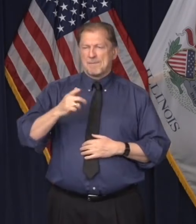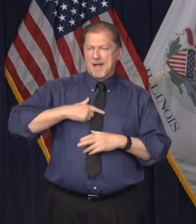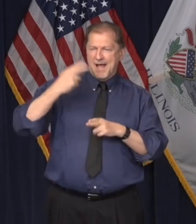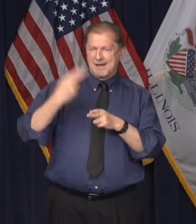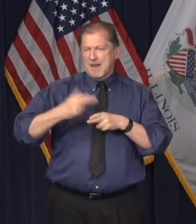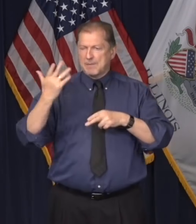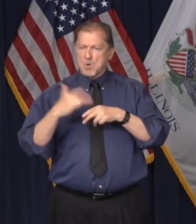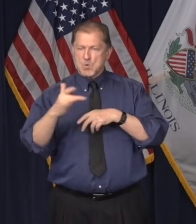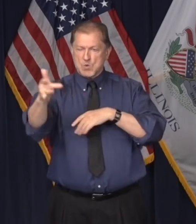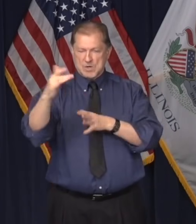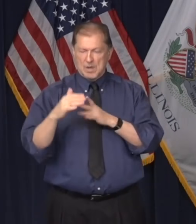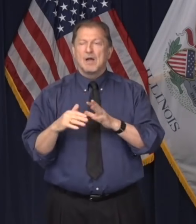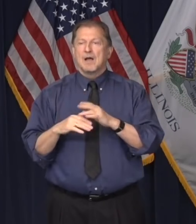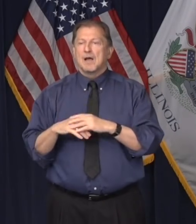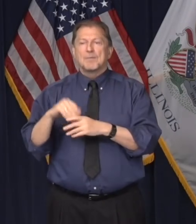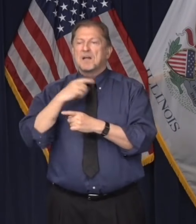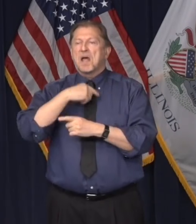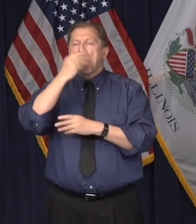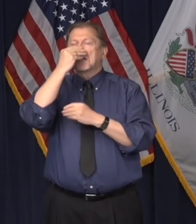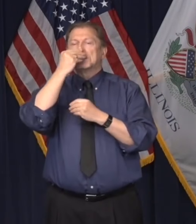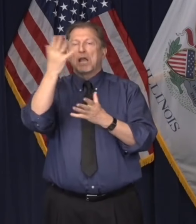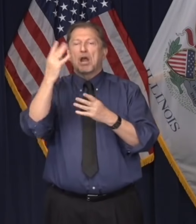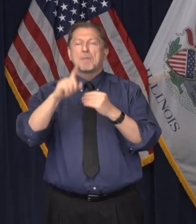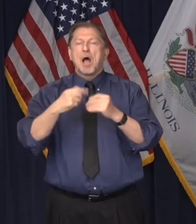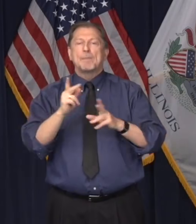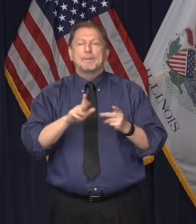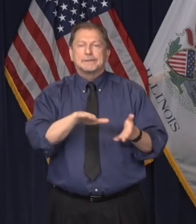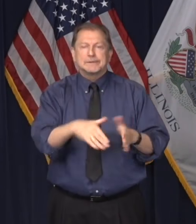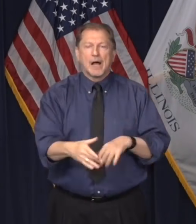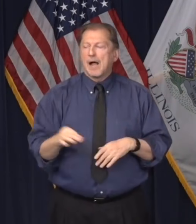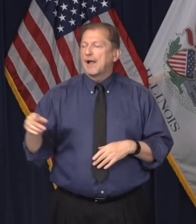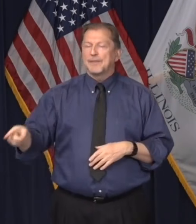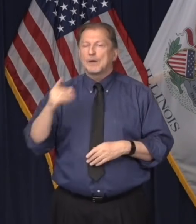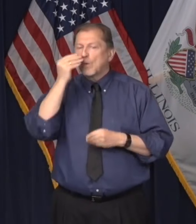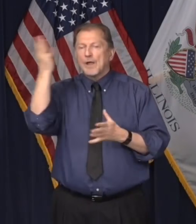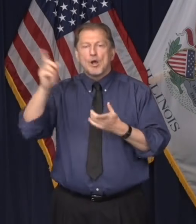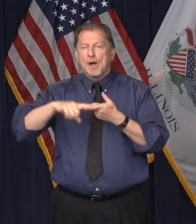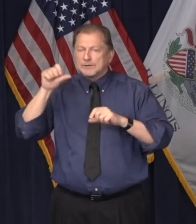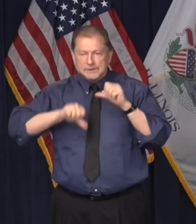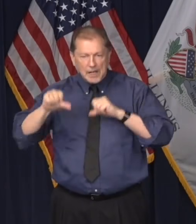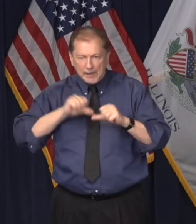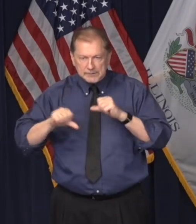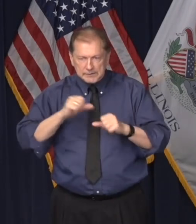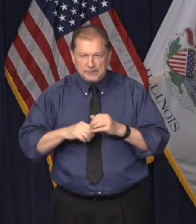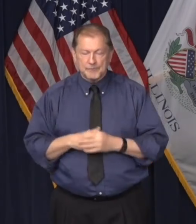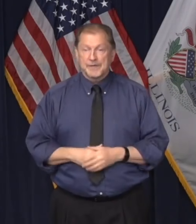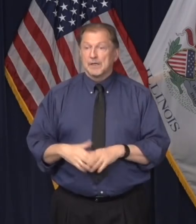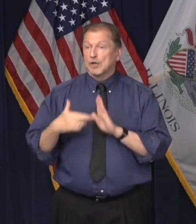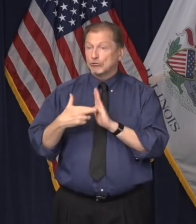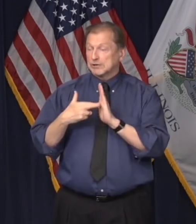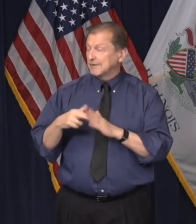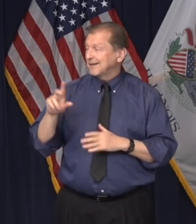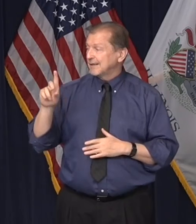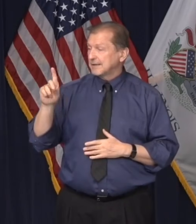AND THE PERFECT SUIT OF PERSONAL CELEBRITY THAT THEY MADE AN ENEMY OF SCIENCE AND OF REASON.